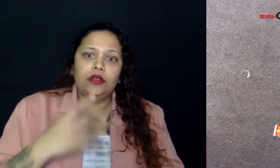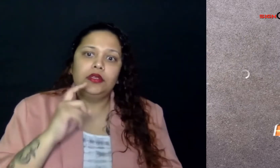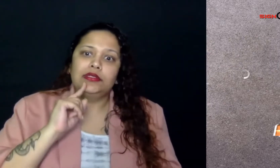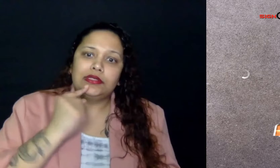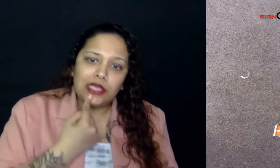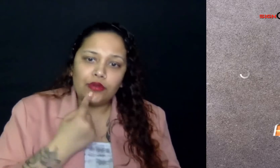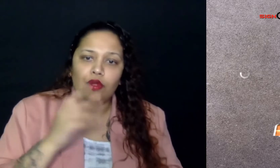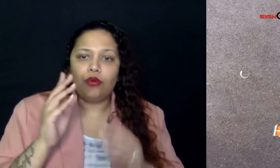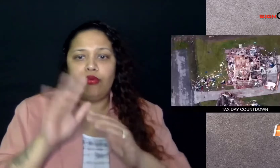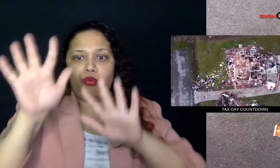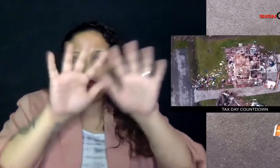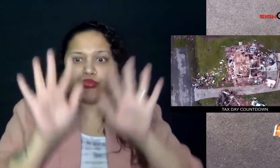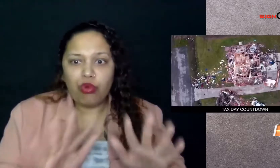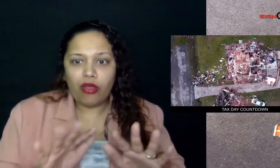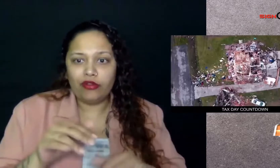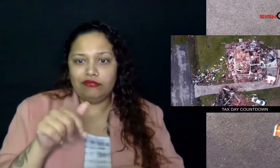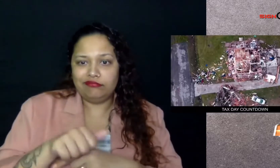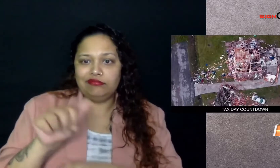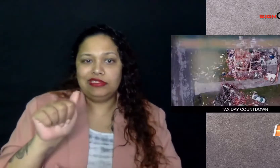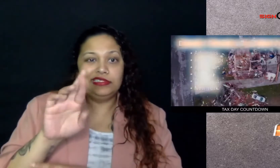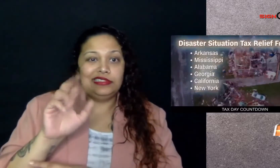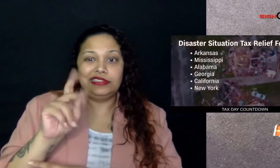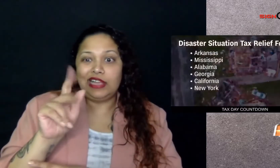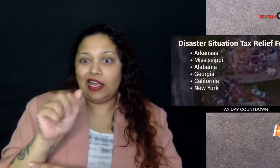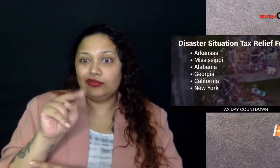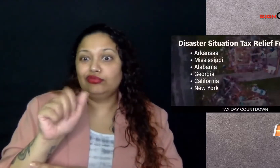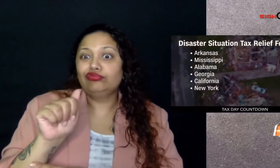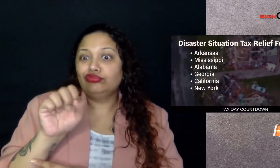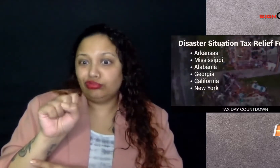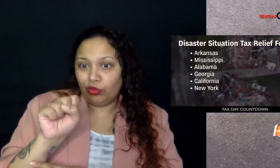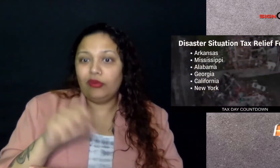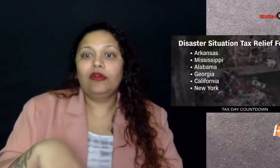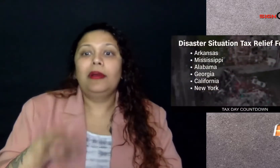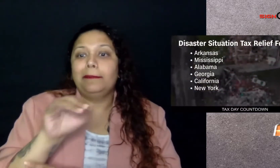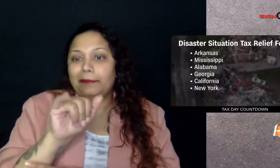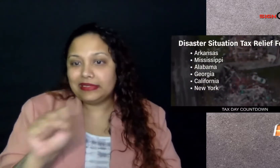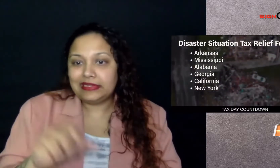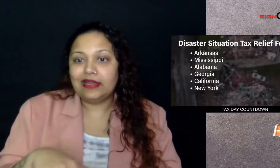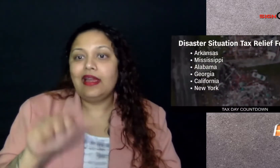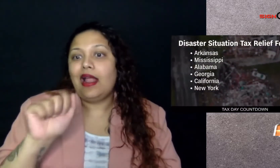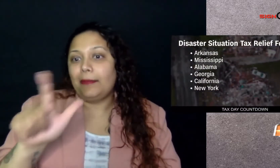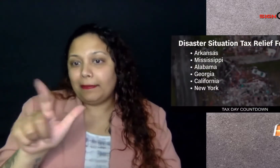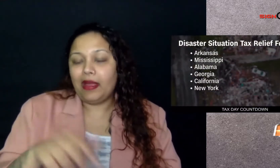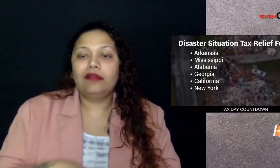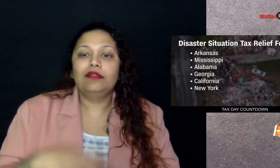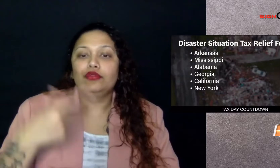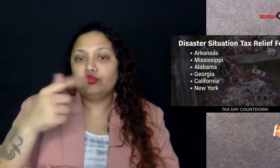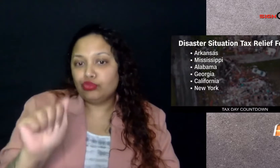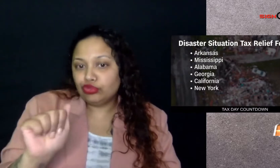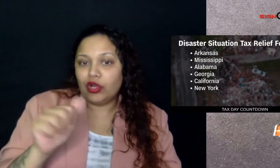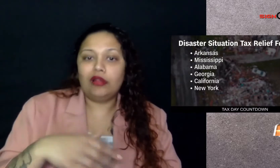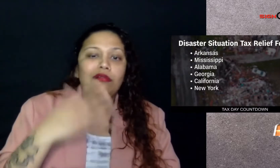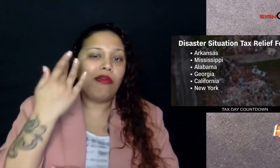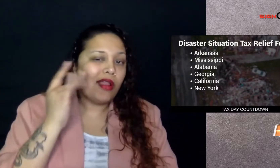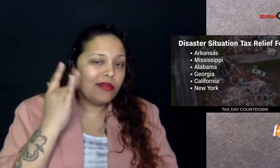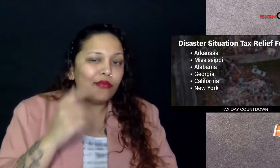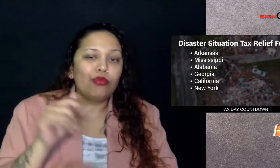taxpayers recently impacted by severe weather in Arkansas Mississippi, Alabama Georgia